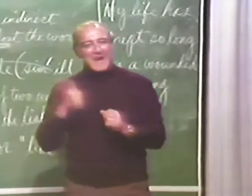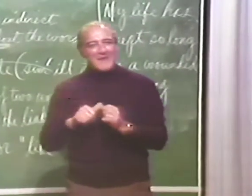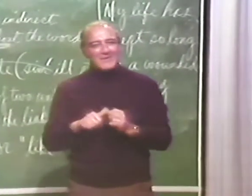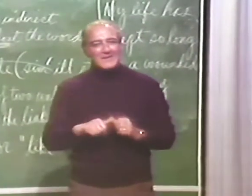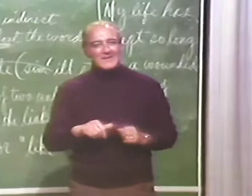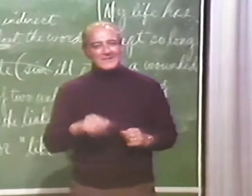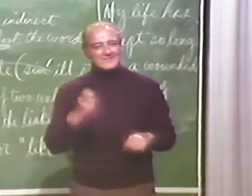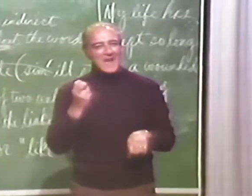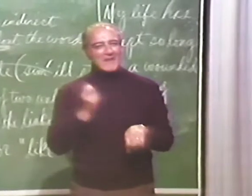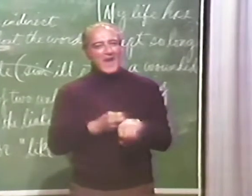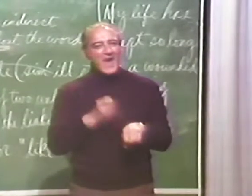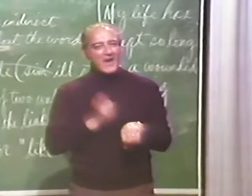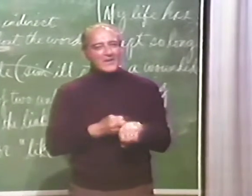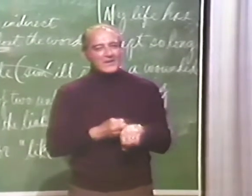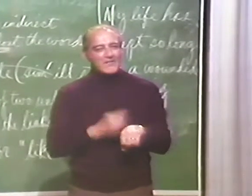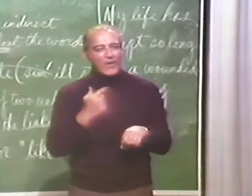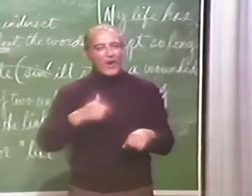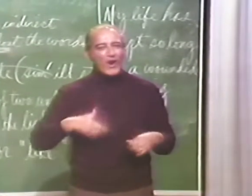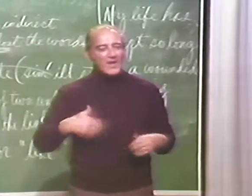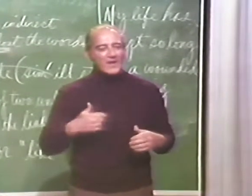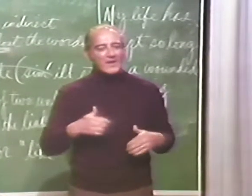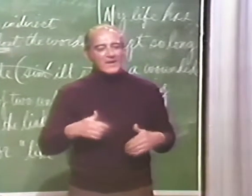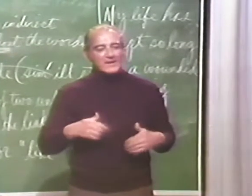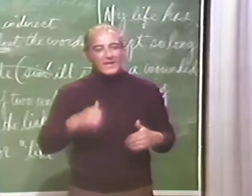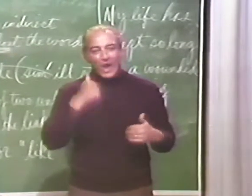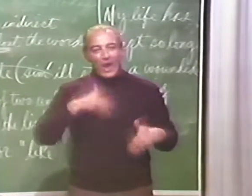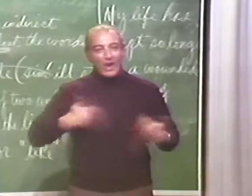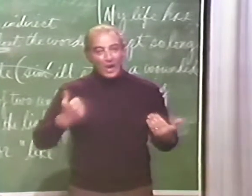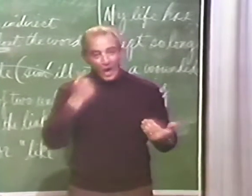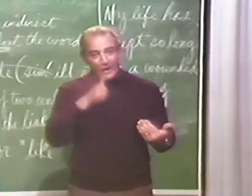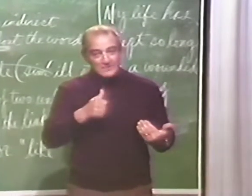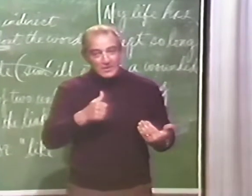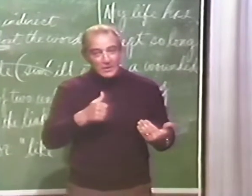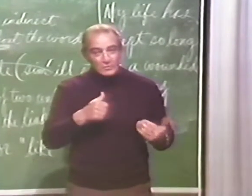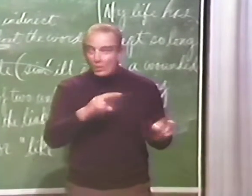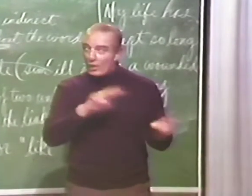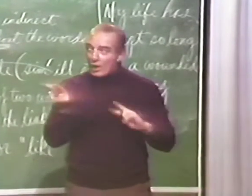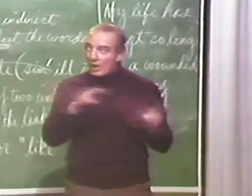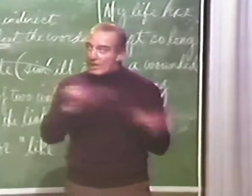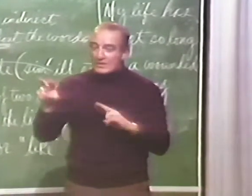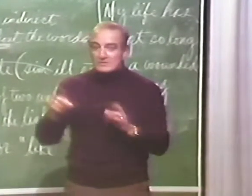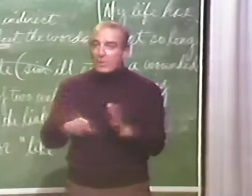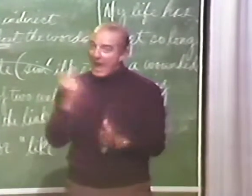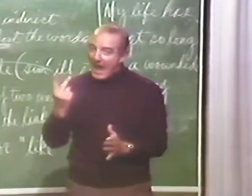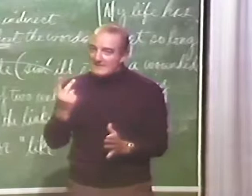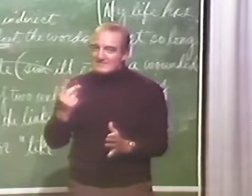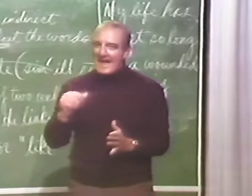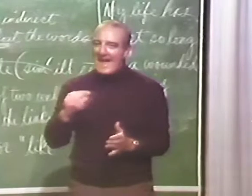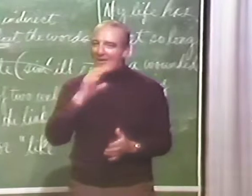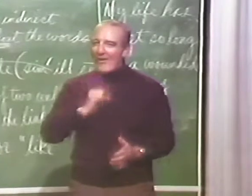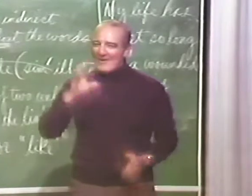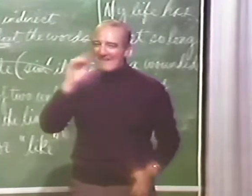IT'S TRUE! REMEMBER, IT'S VERY HARD FOR YOUNG GIRLS